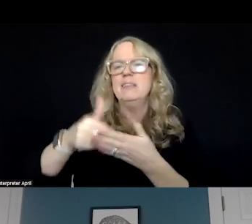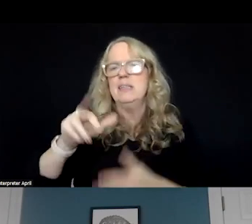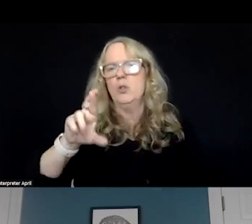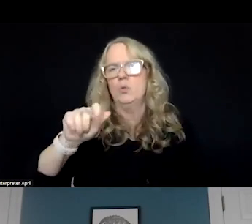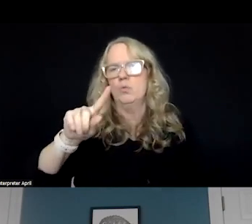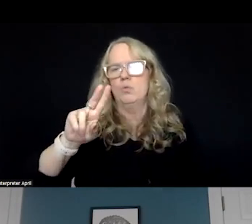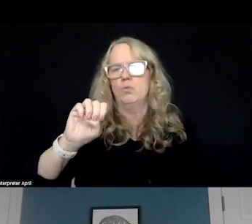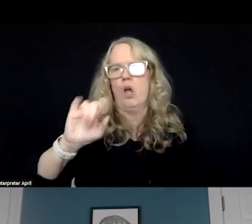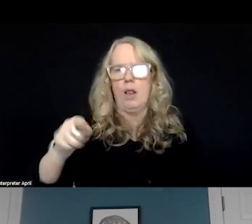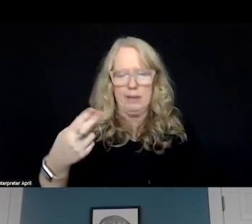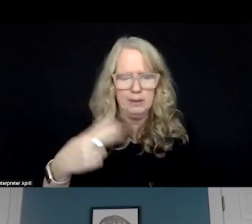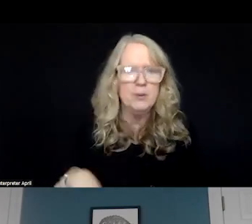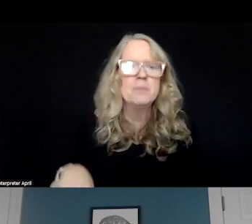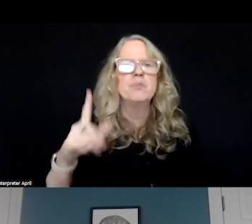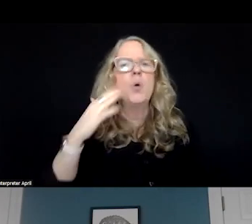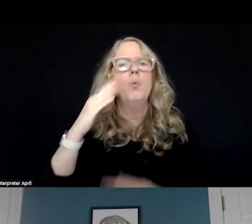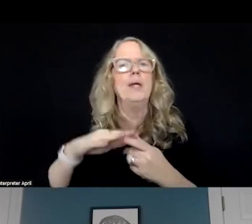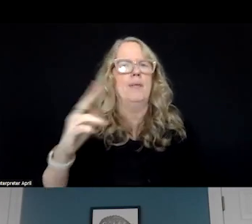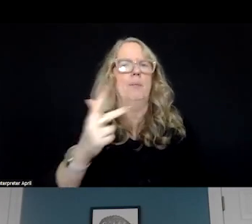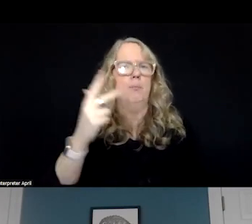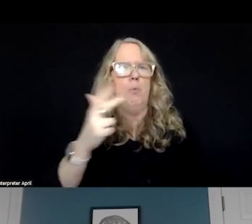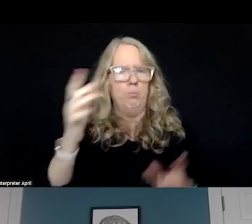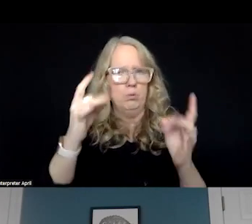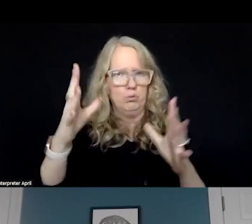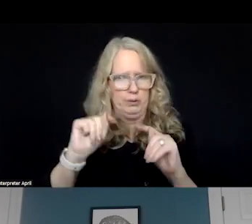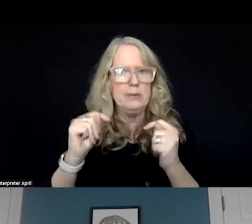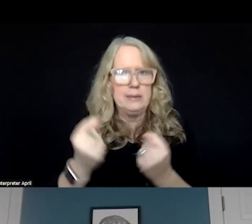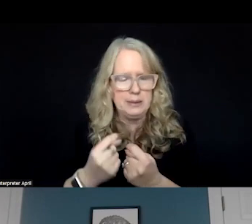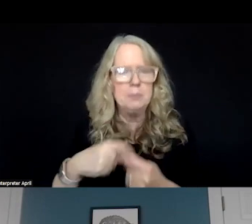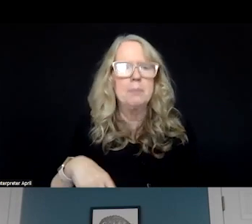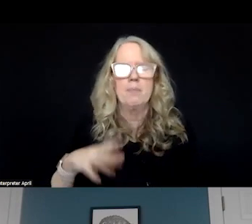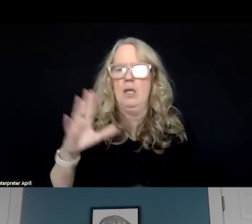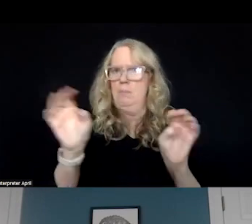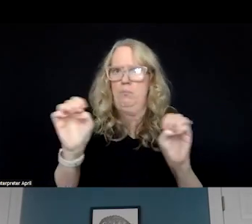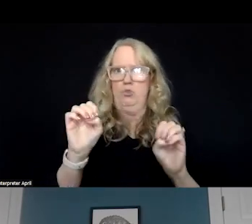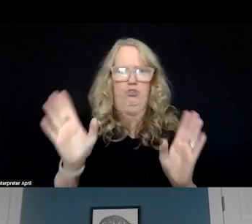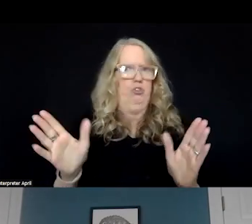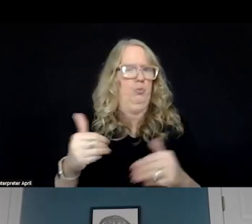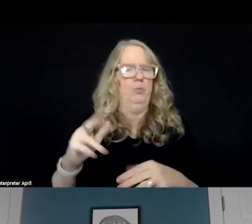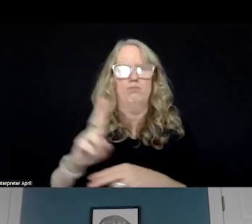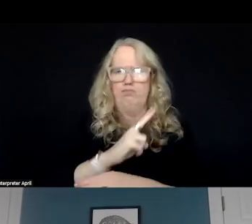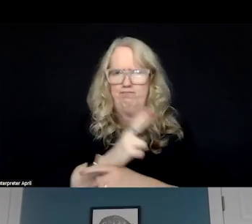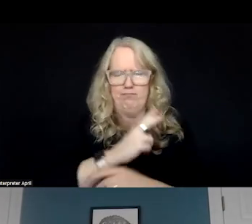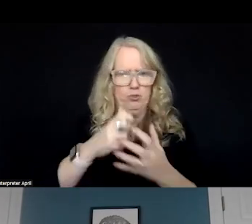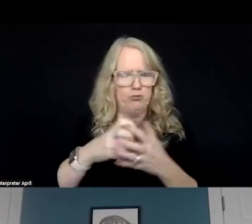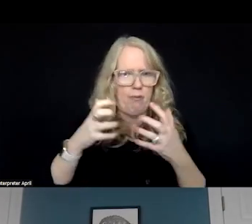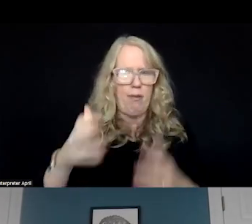MOBILE CRISIS TEAMS AND USED EMERGENCY ROOMS A LOT. WE WERE